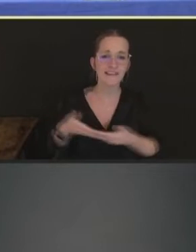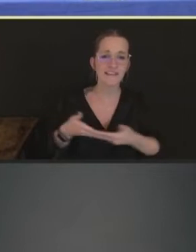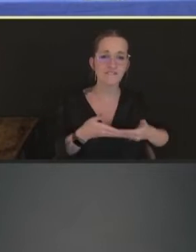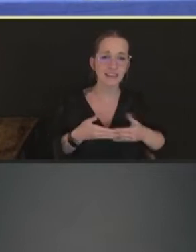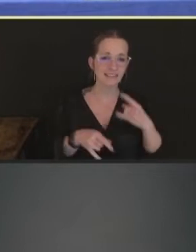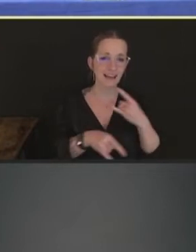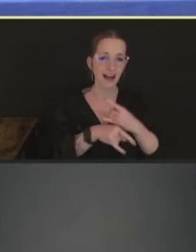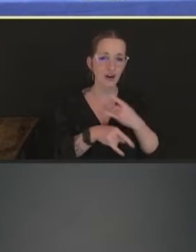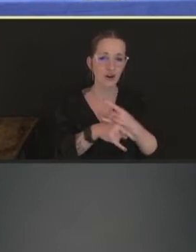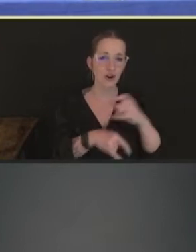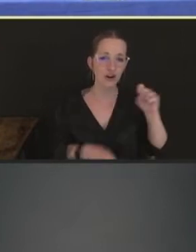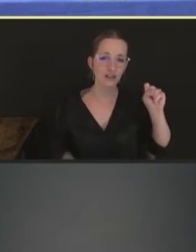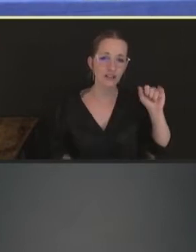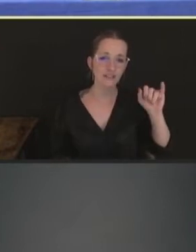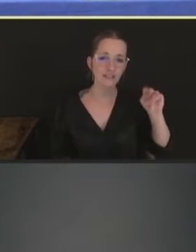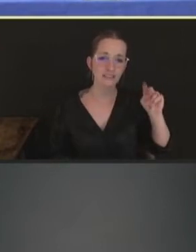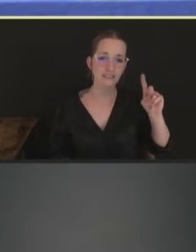if there are questions.